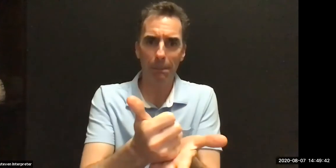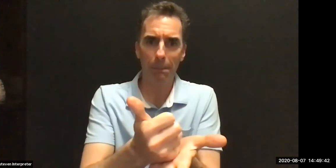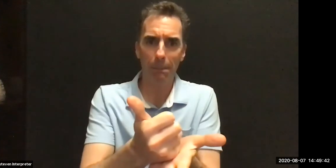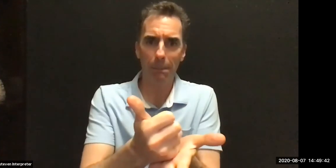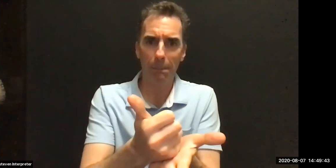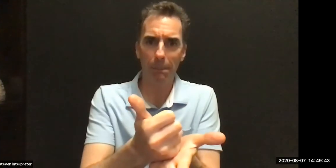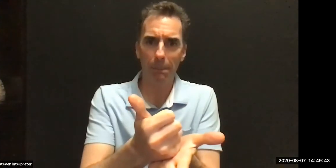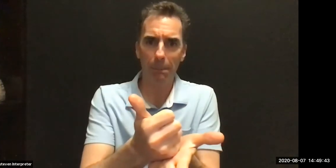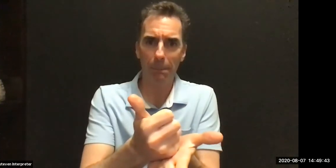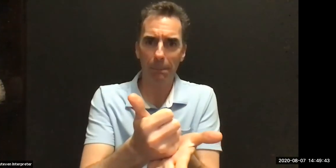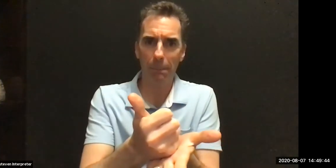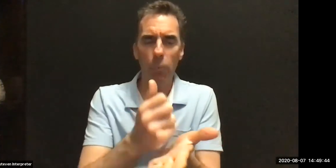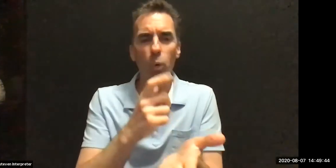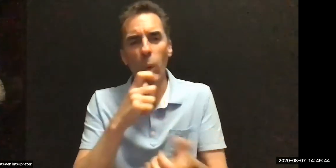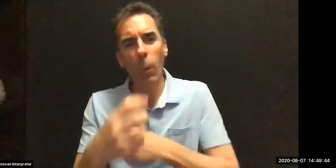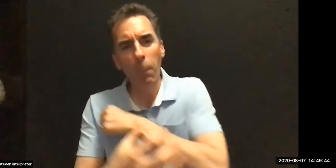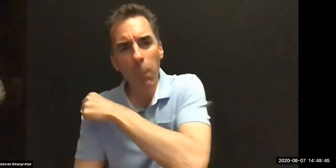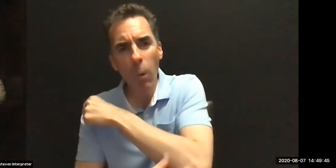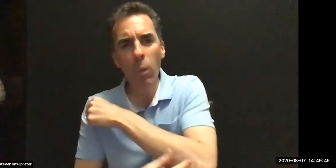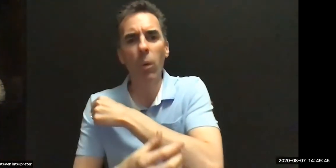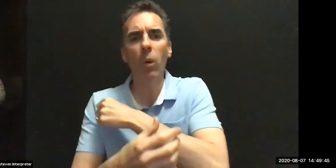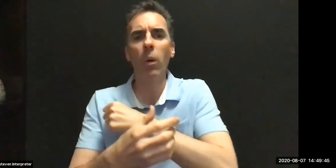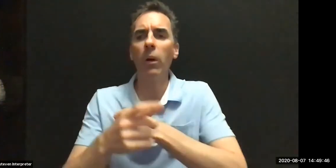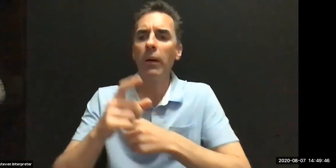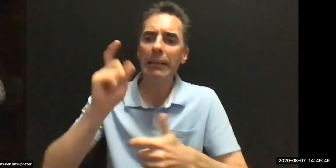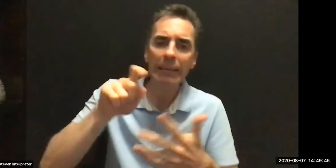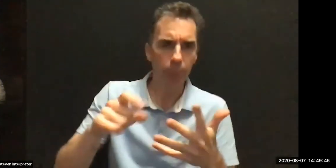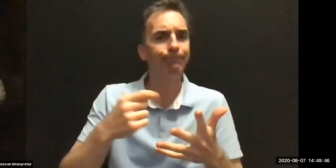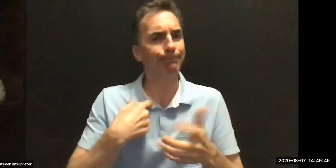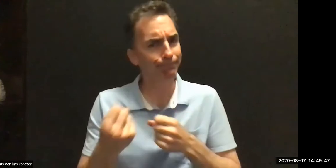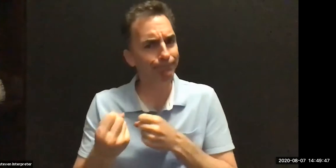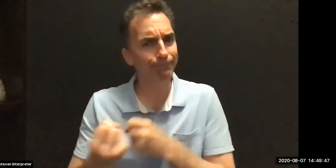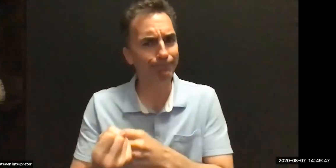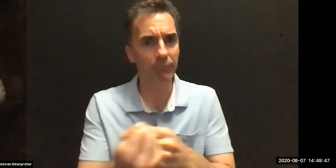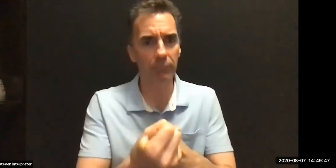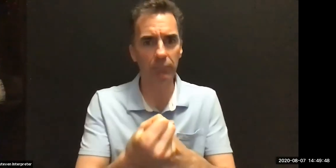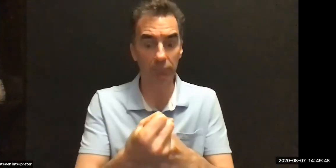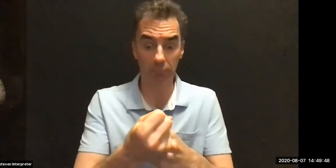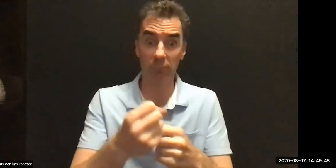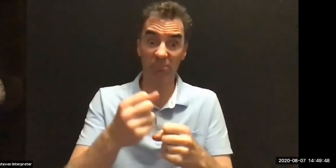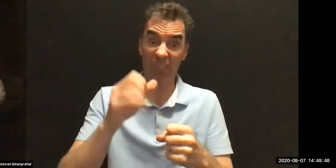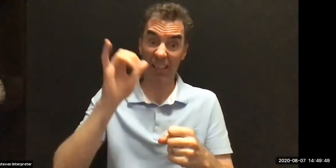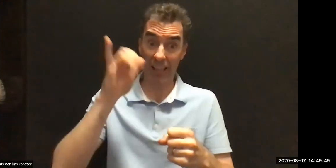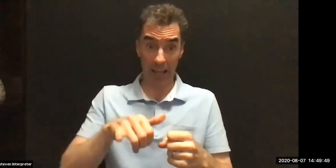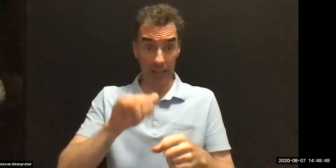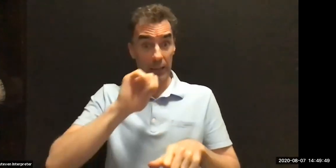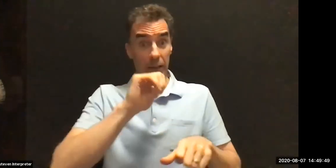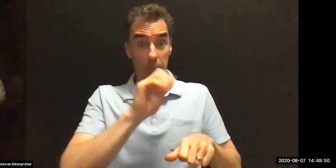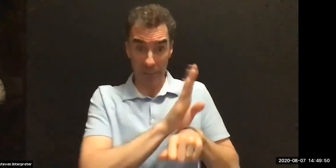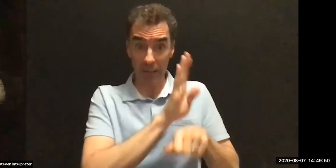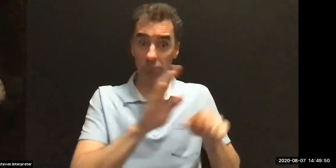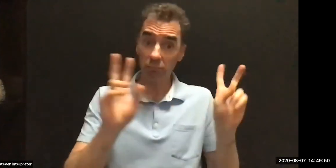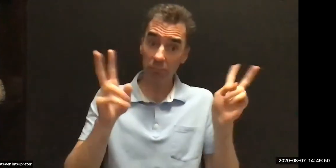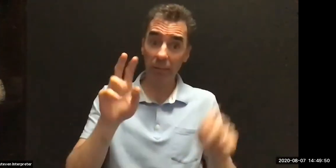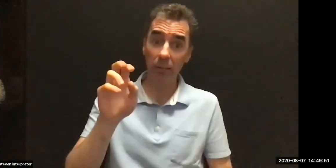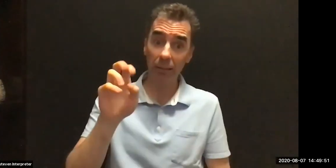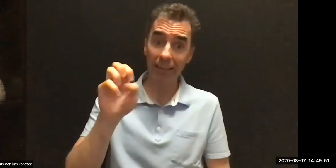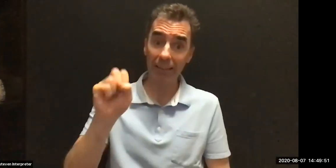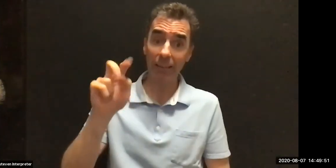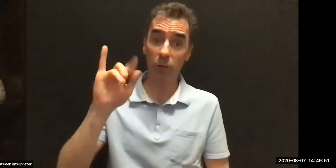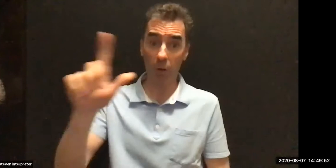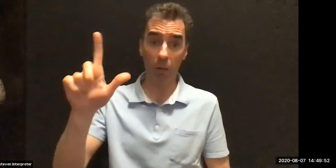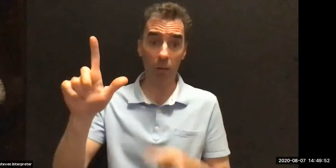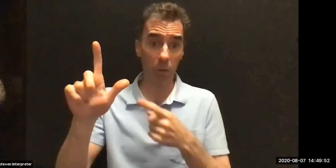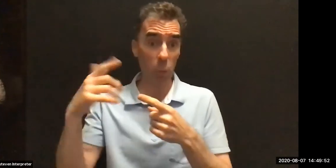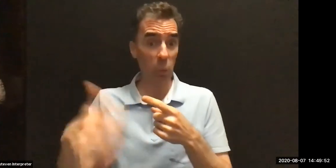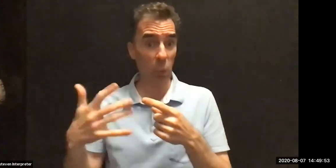Channelle Charest: In the city and being supportive of folks in the city that that this was actually an essential need that we needed to meet. So we started with just a post on social media.